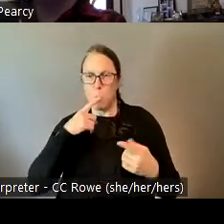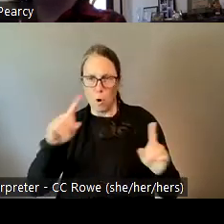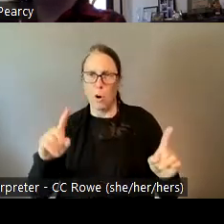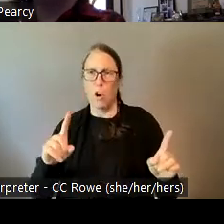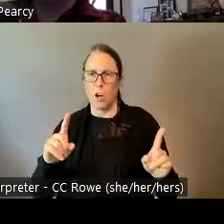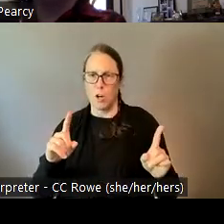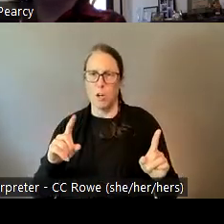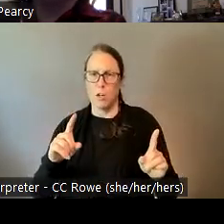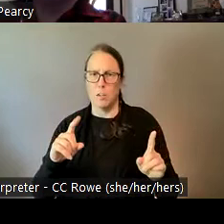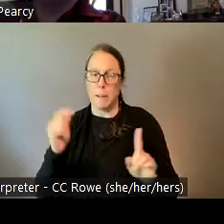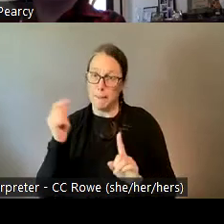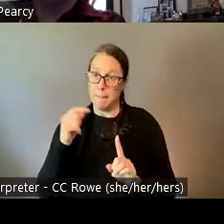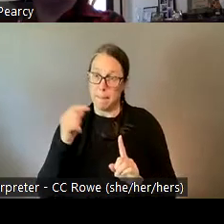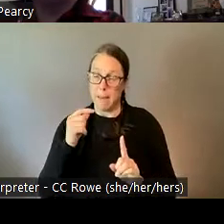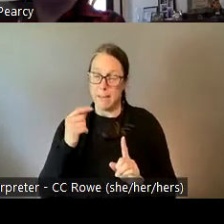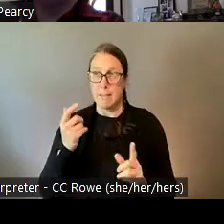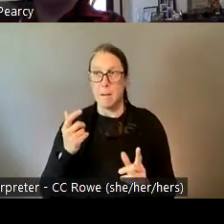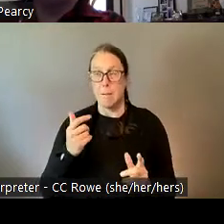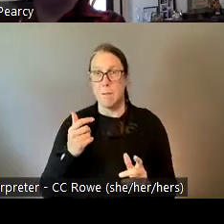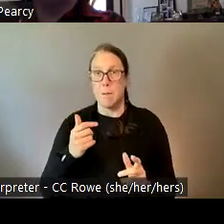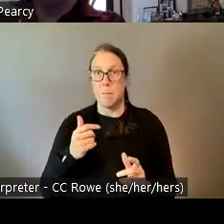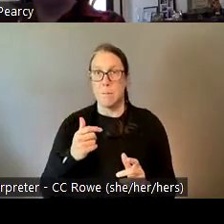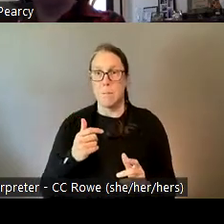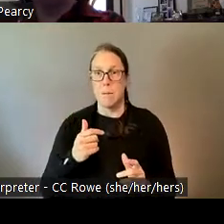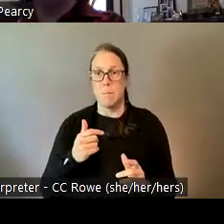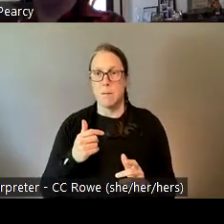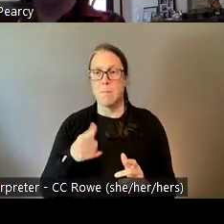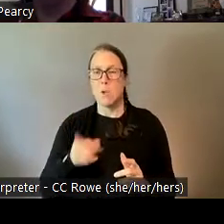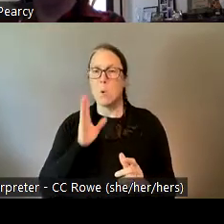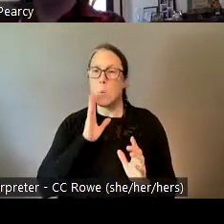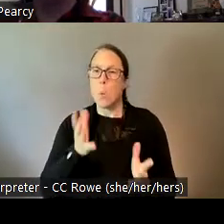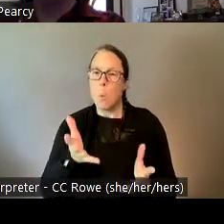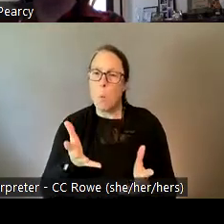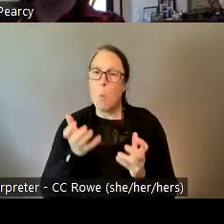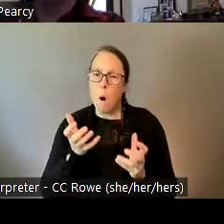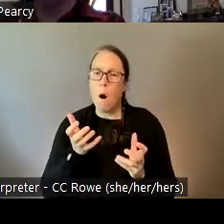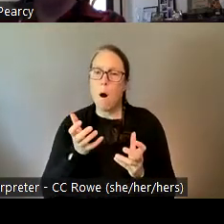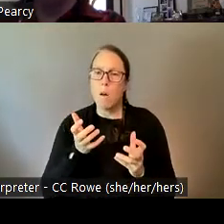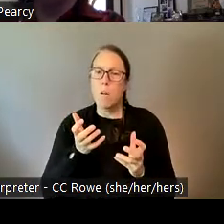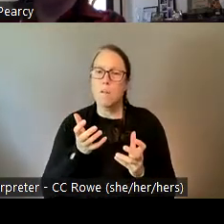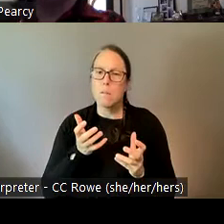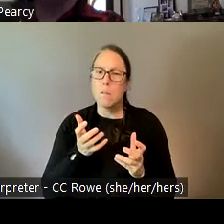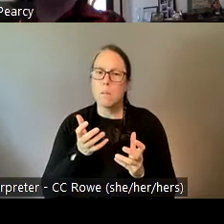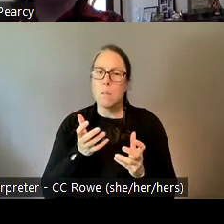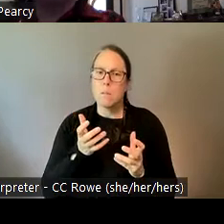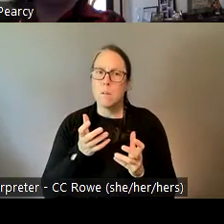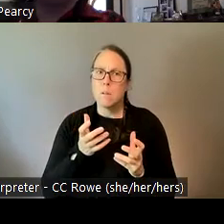So this is definitely a scenario where you'll want to really put in a lot of time